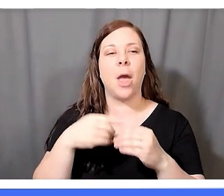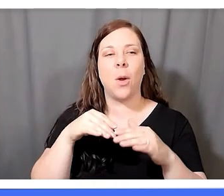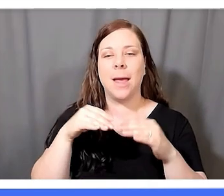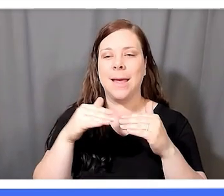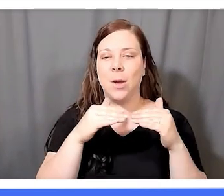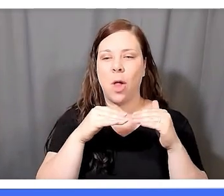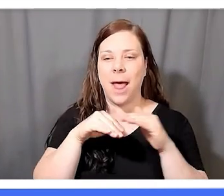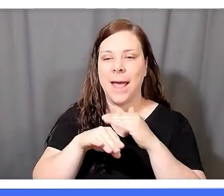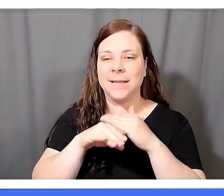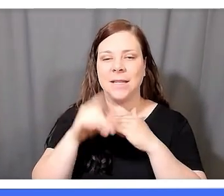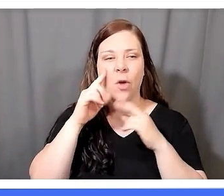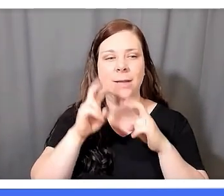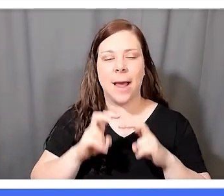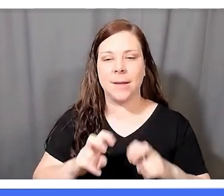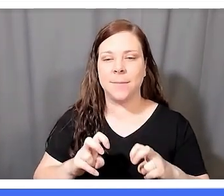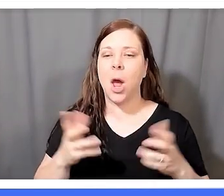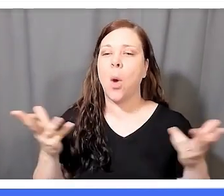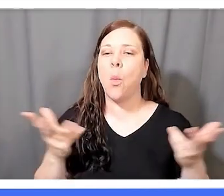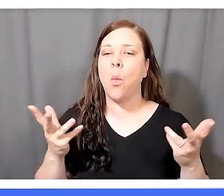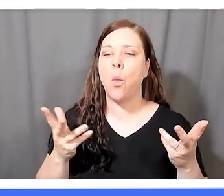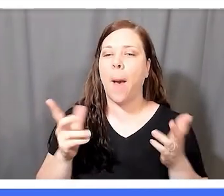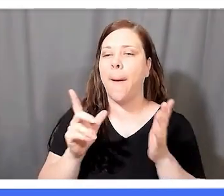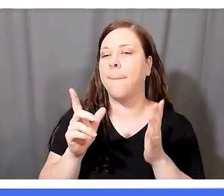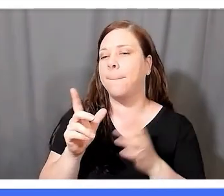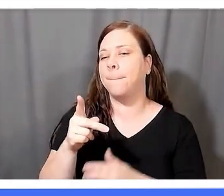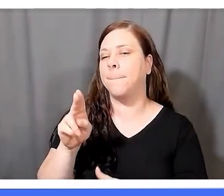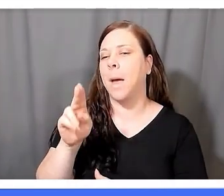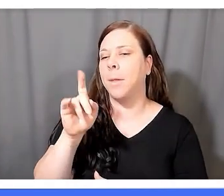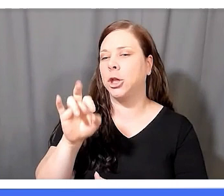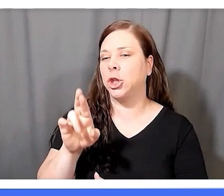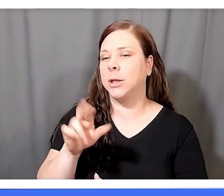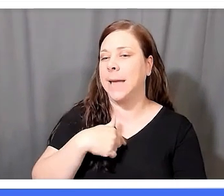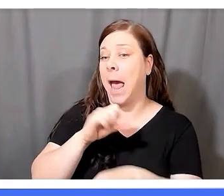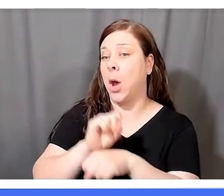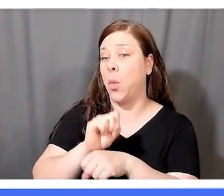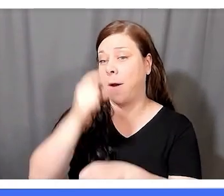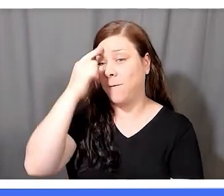like and what publishers, like the one I work for, Pearson, what we're doing to make our